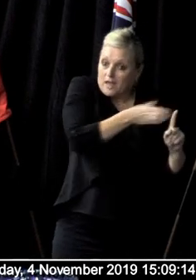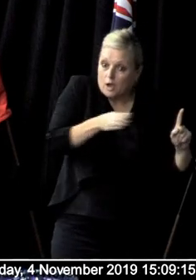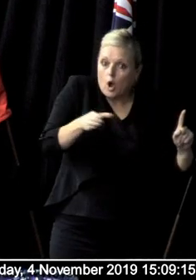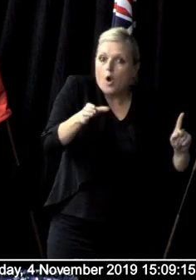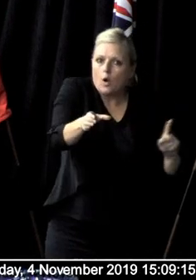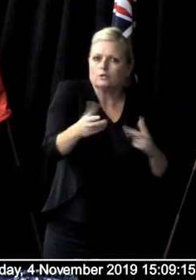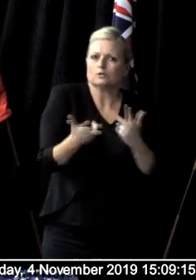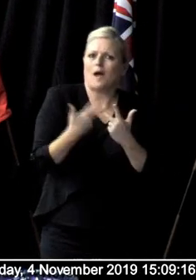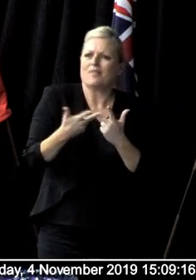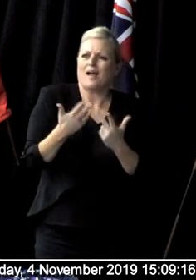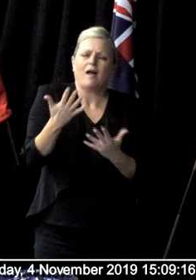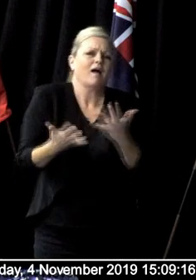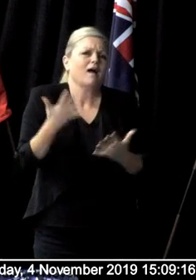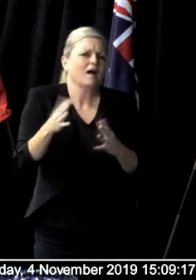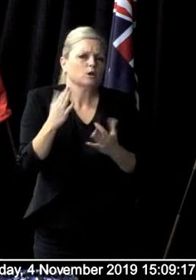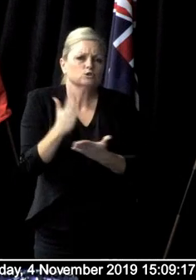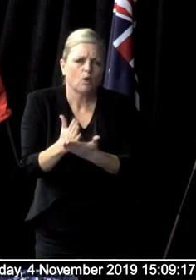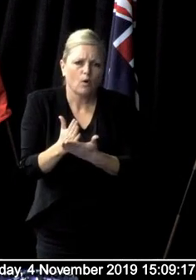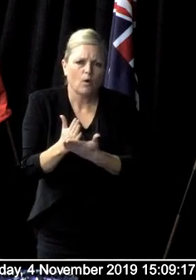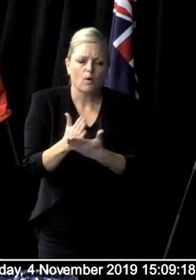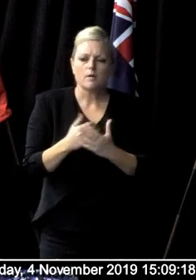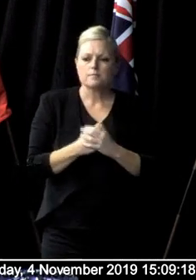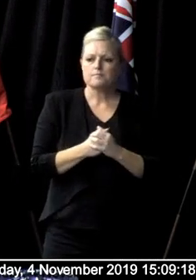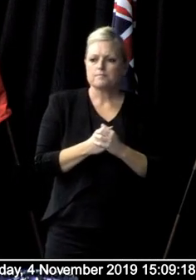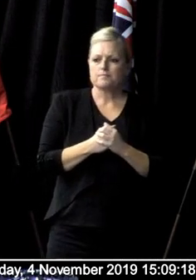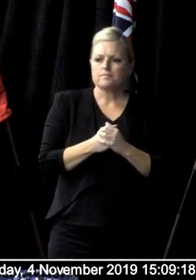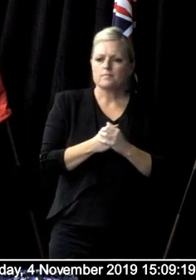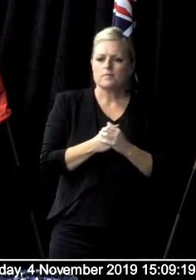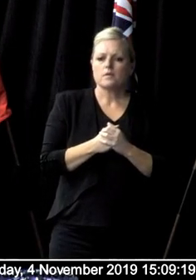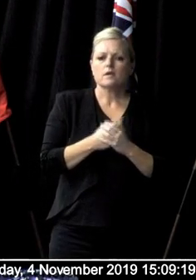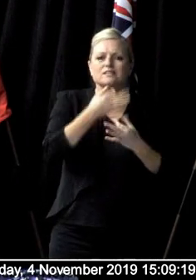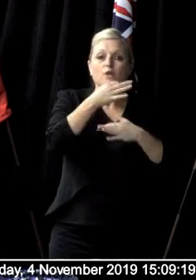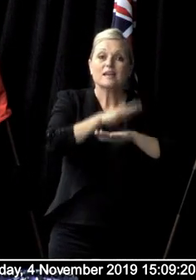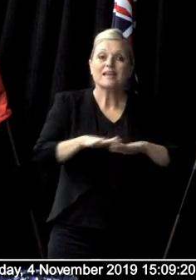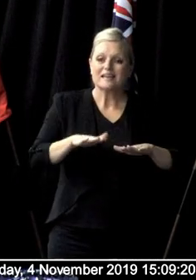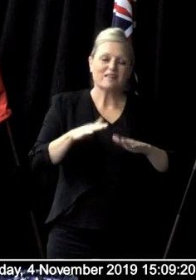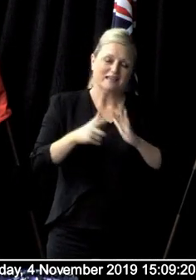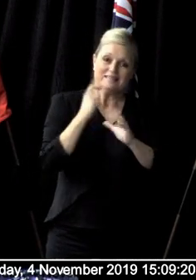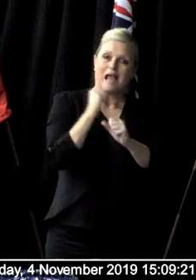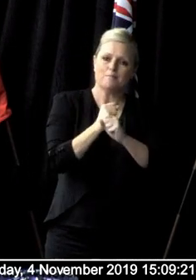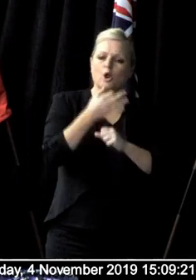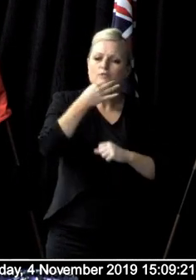So some of the instances of you know, kids being hit or kids being humiliated have